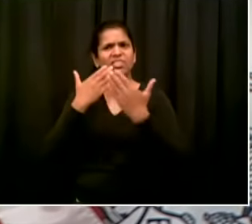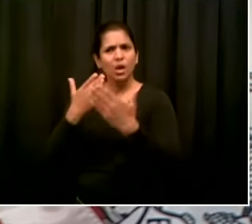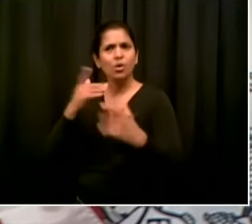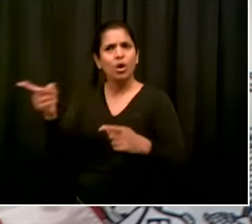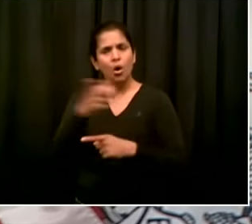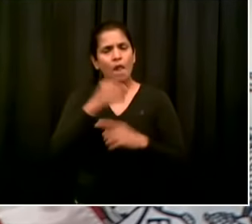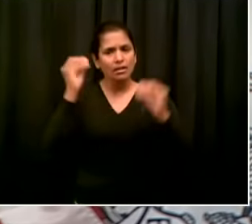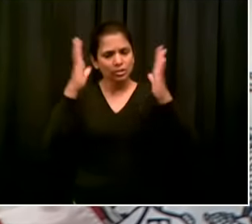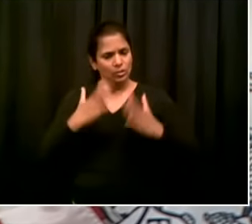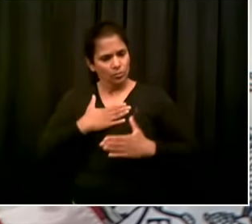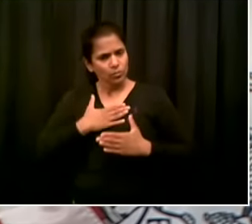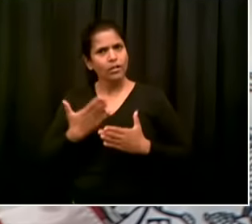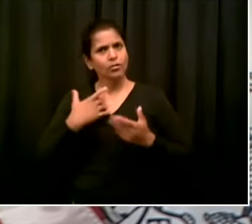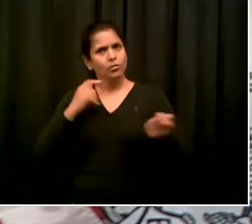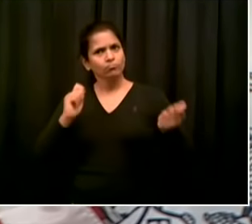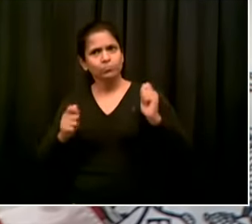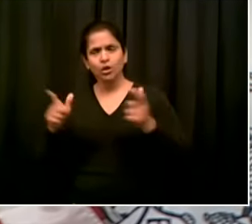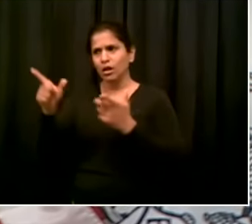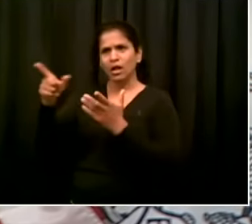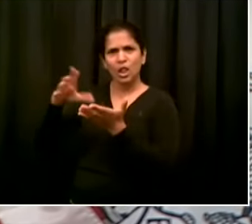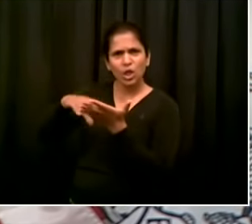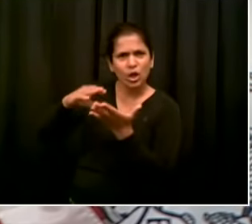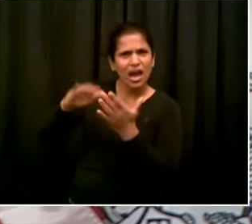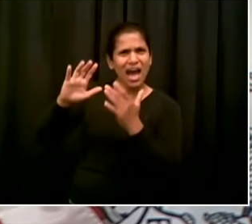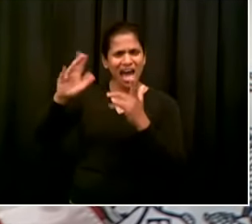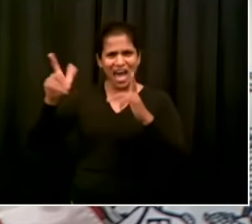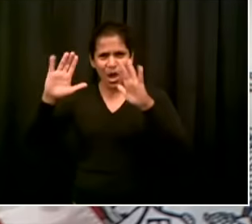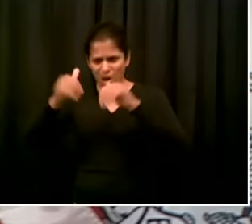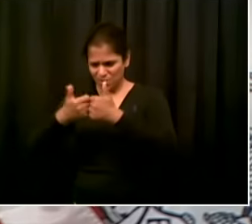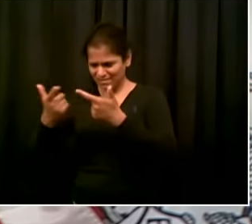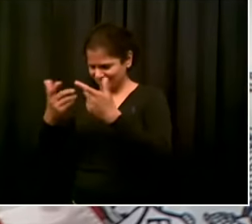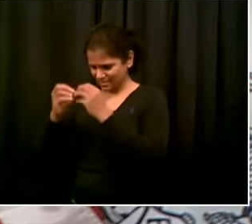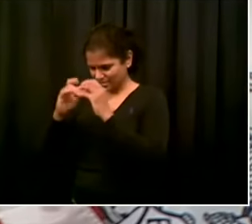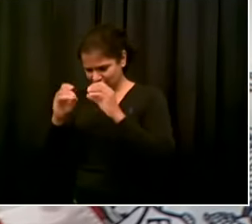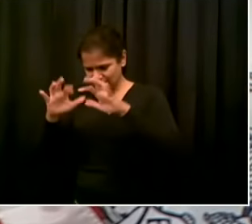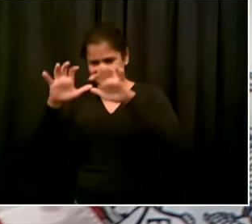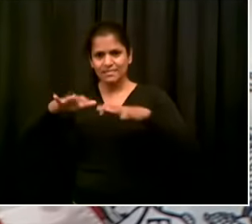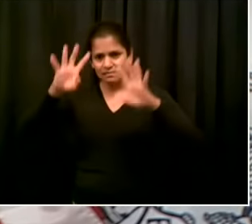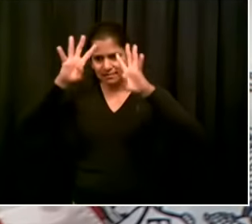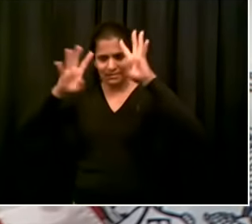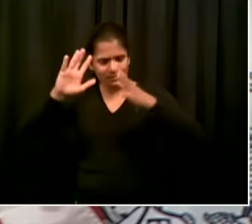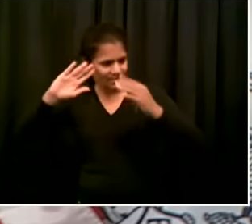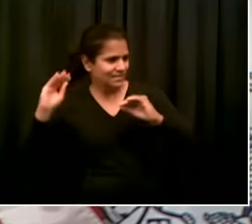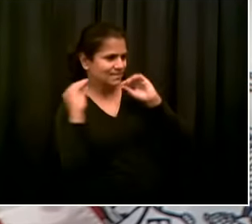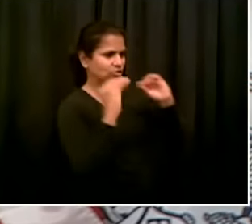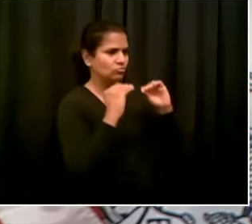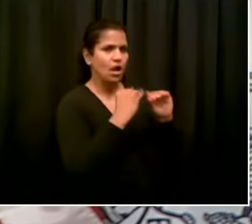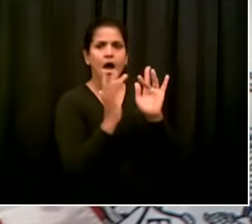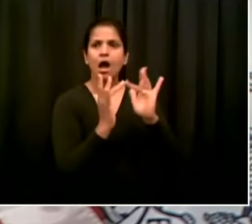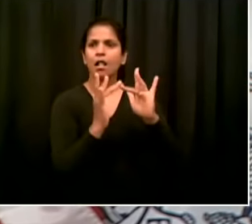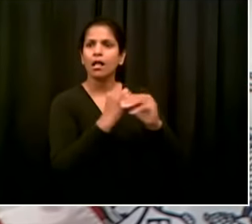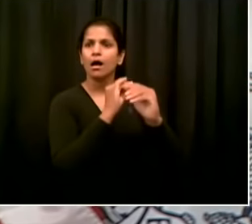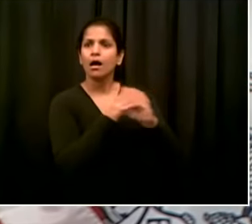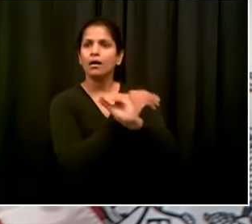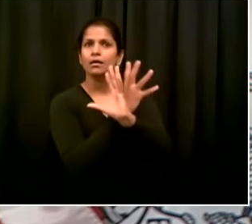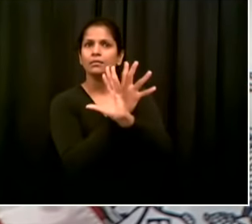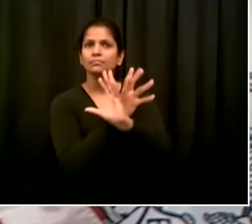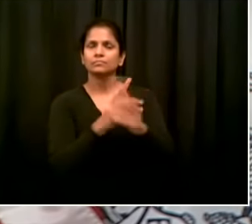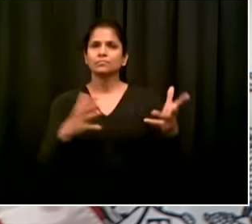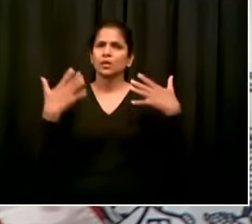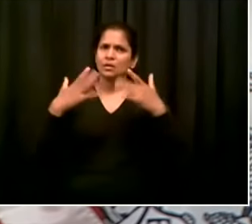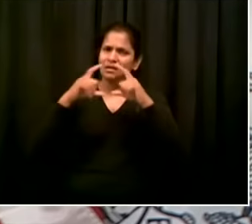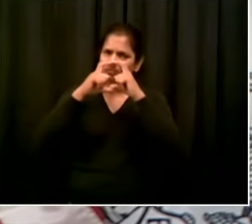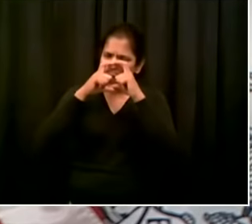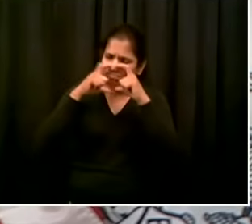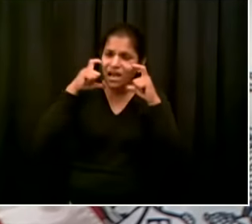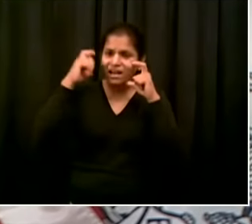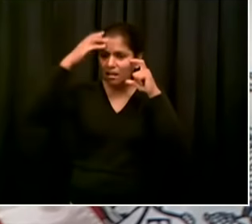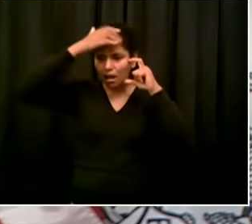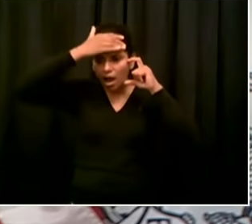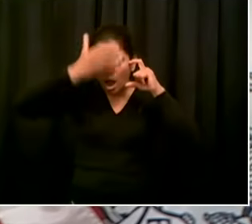OPEN THURSDAY.